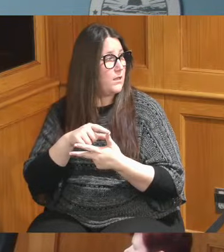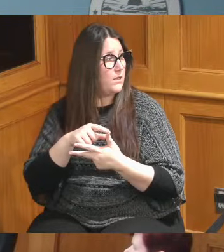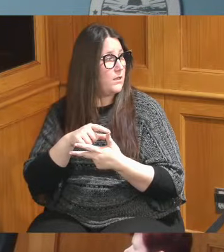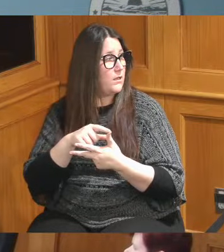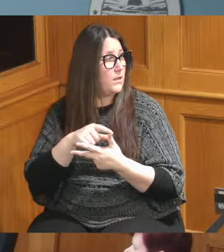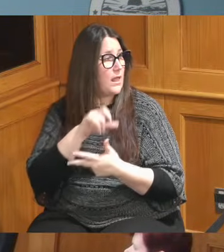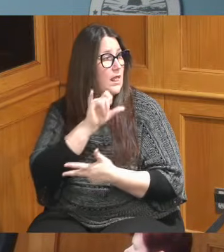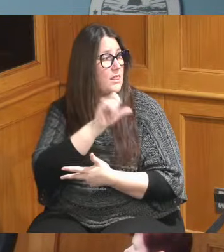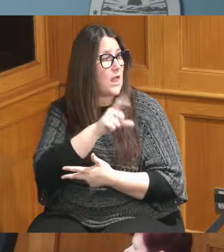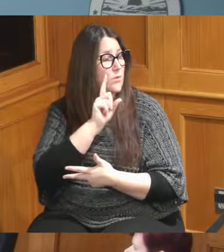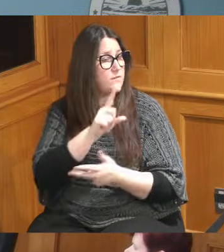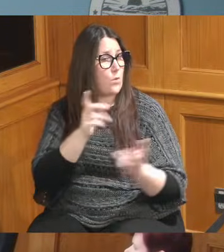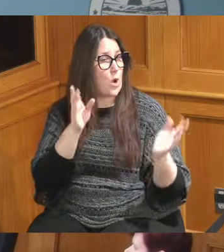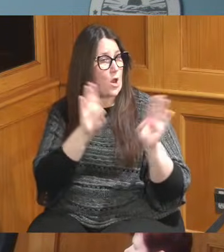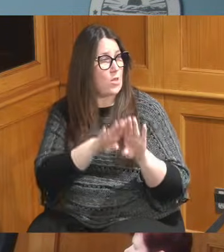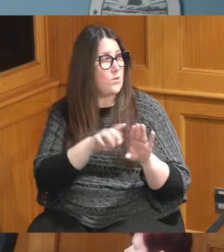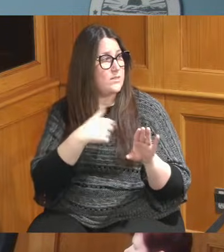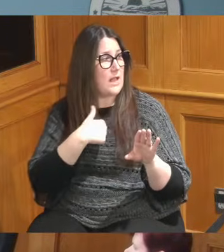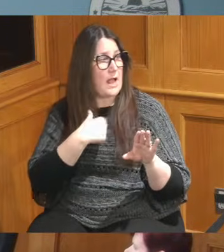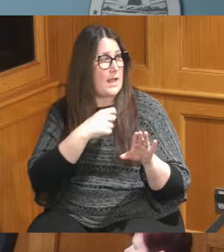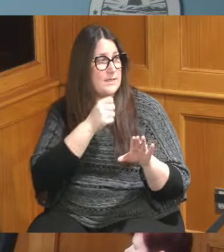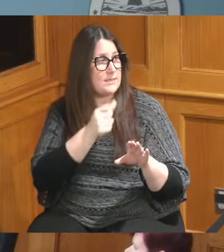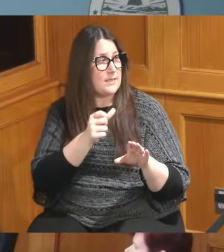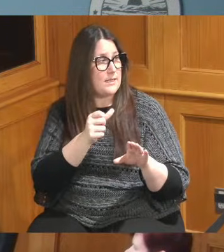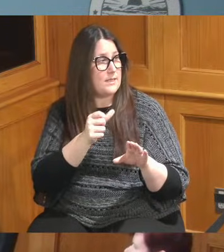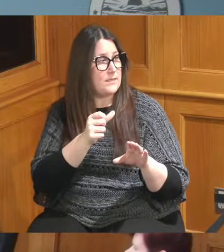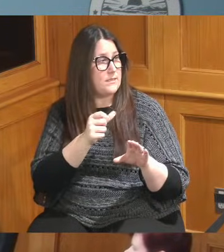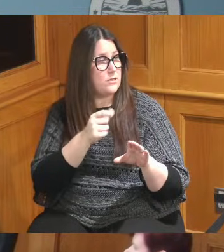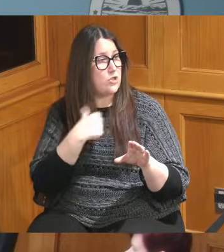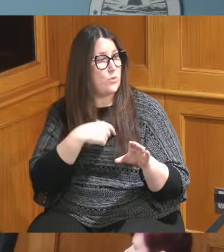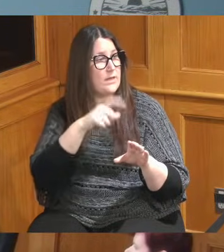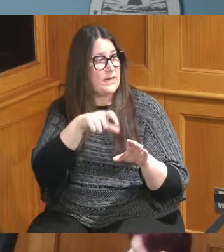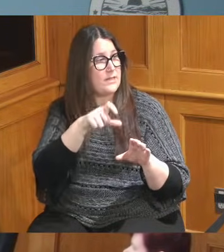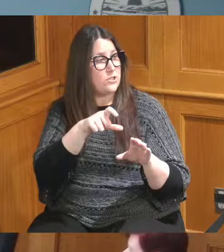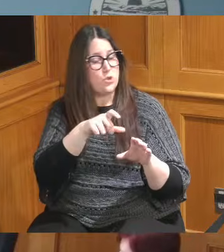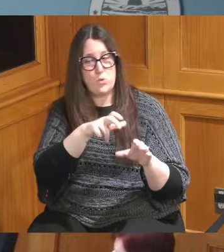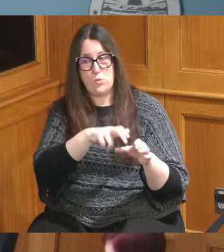for adjourn. I didn't read the executive. Do we need to resend that motion in order to get